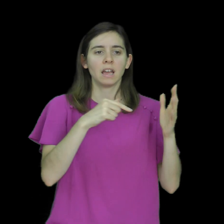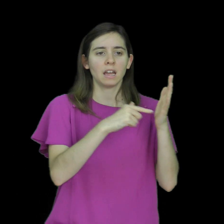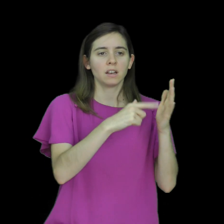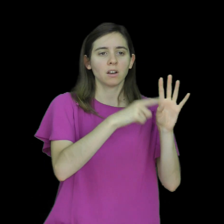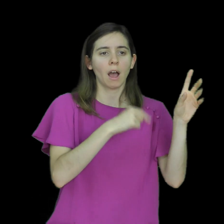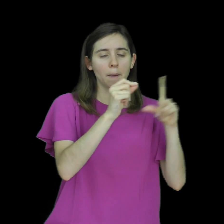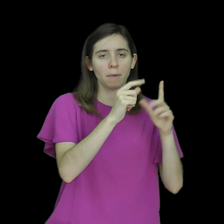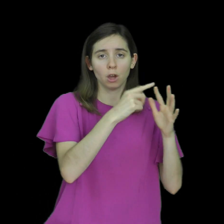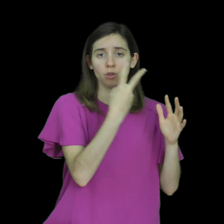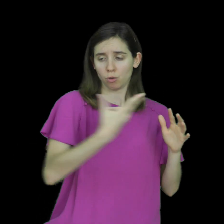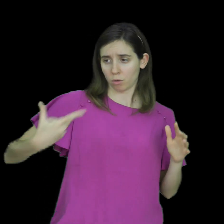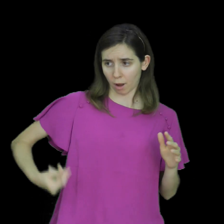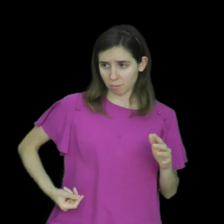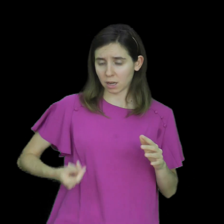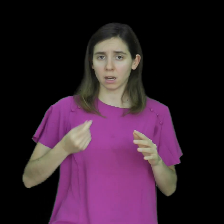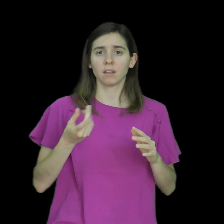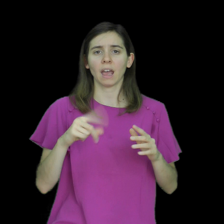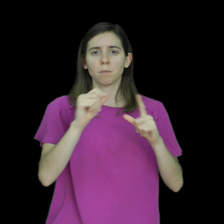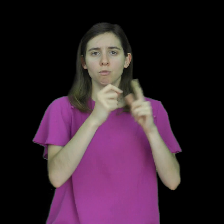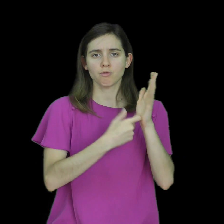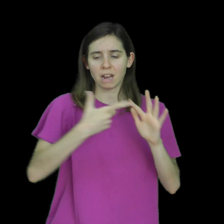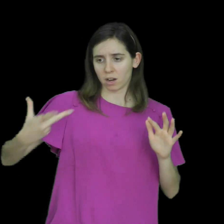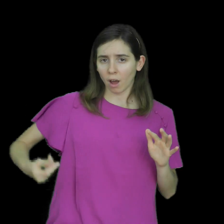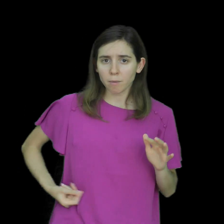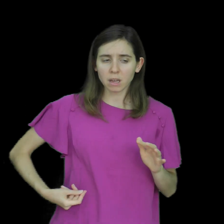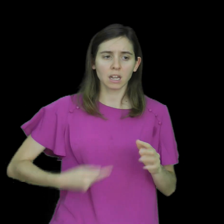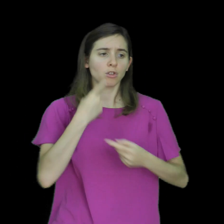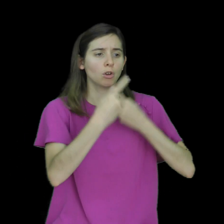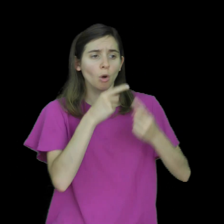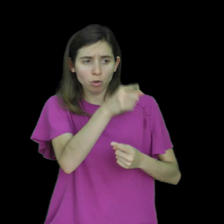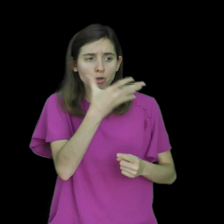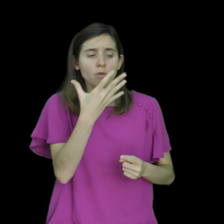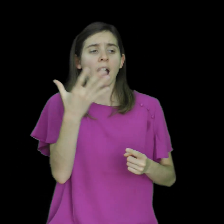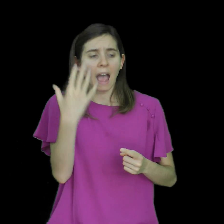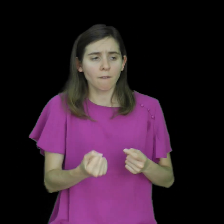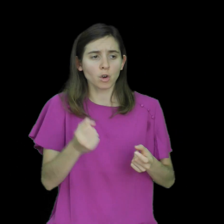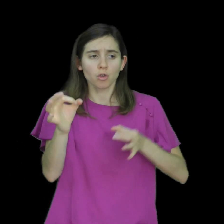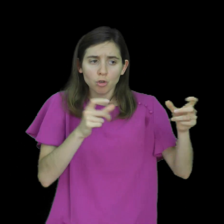prediabetes are simply told that they must manage the lifelong condition so it